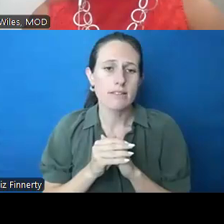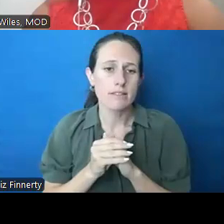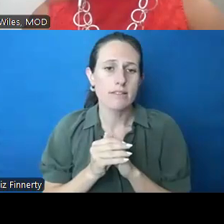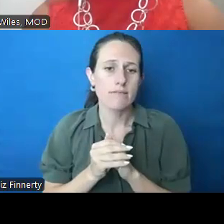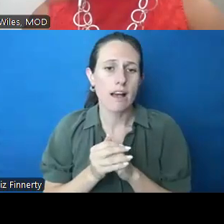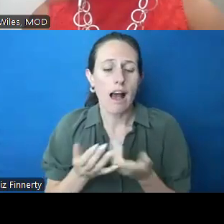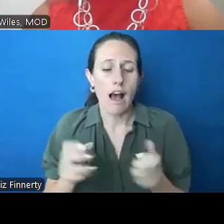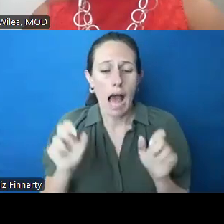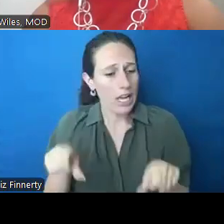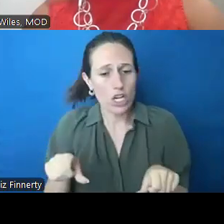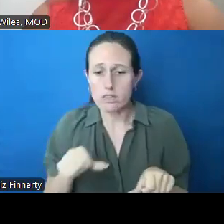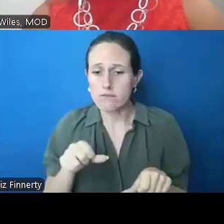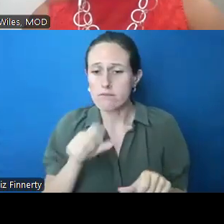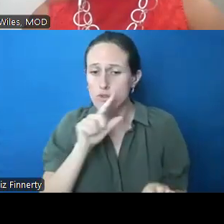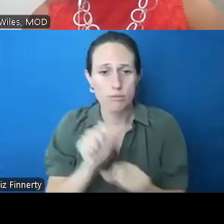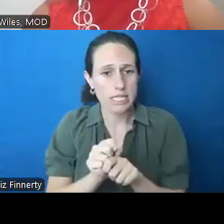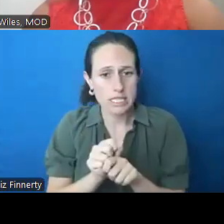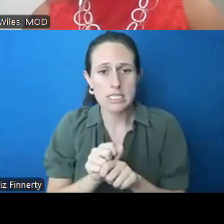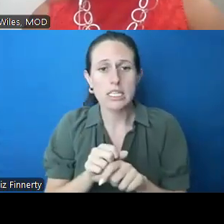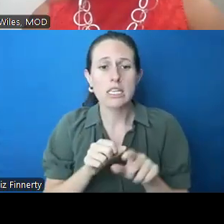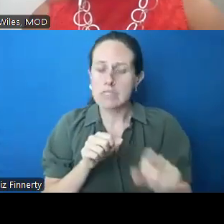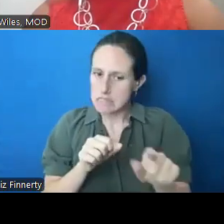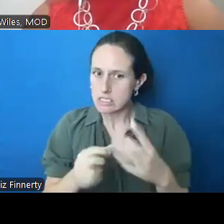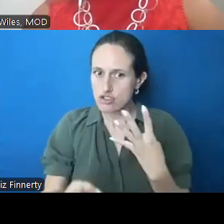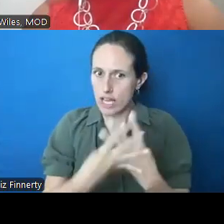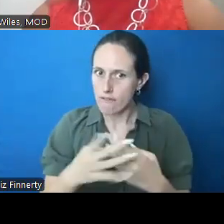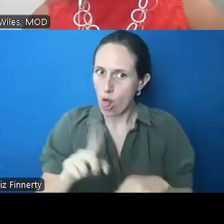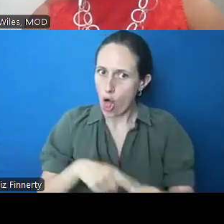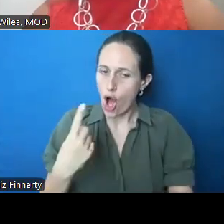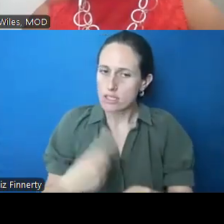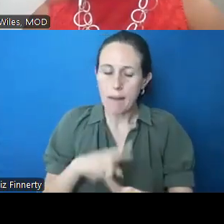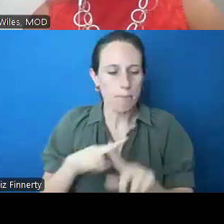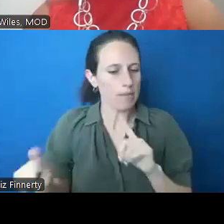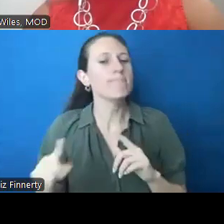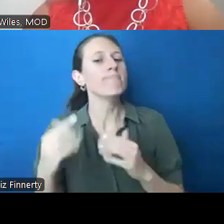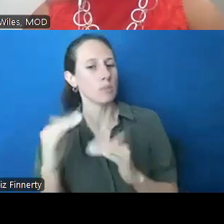have done, you know, some serious time for something because I had, you know, support